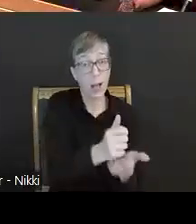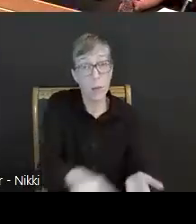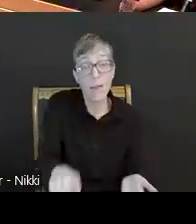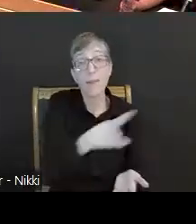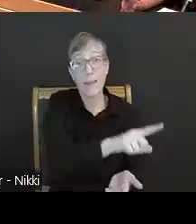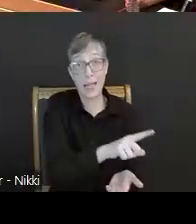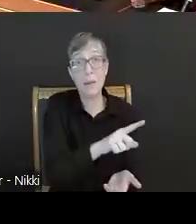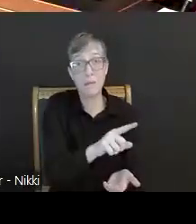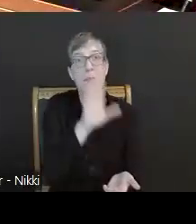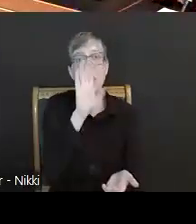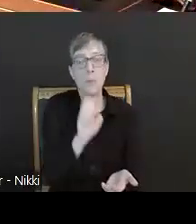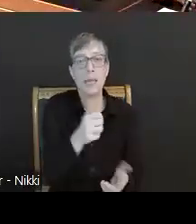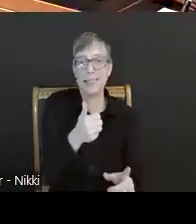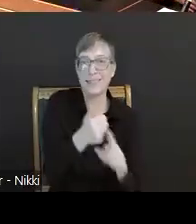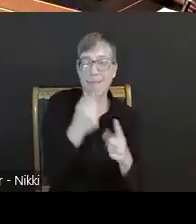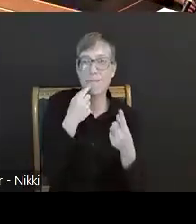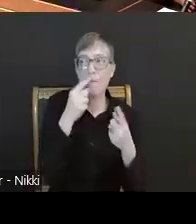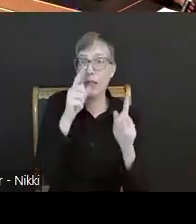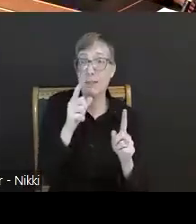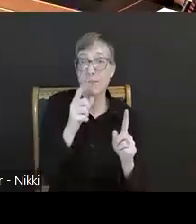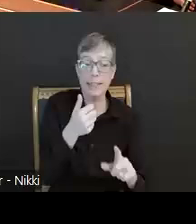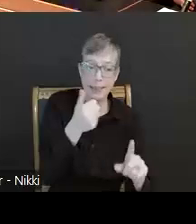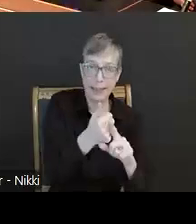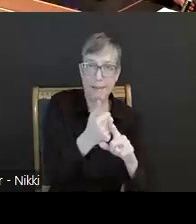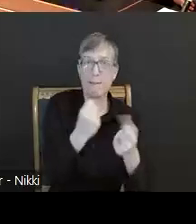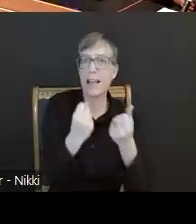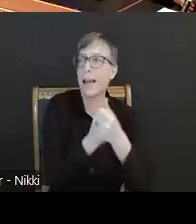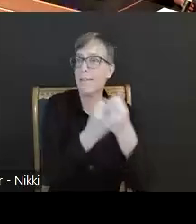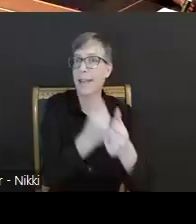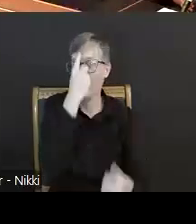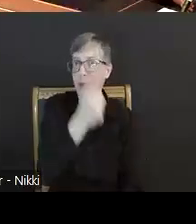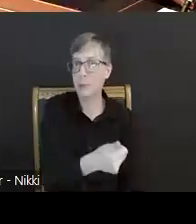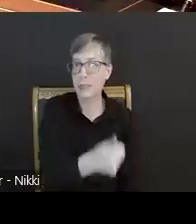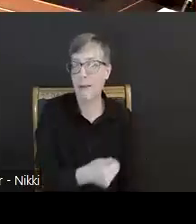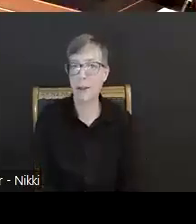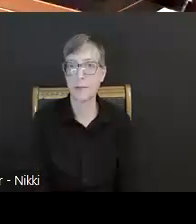be able to advocate for themselves in a variety of contexts as well as then connecting patients